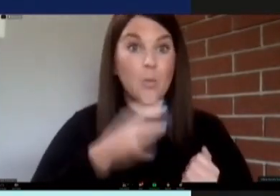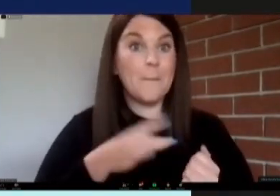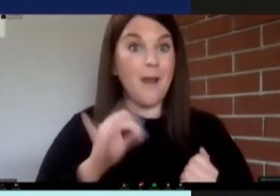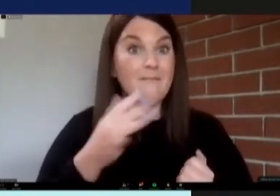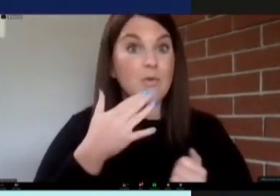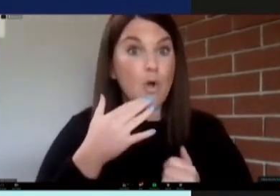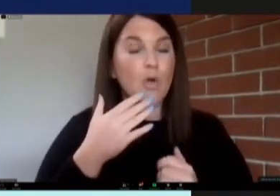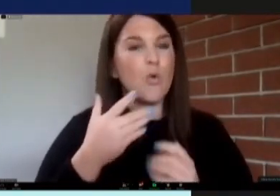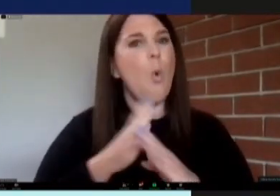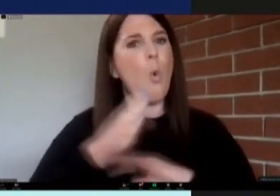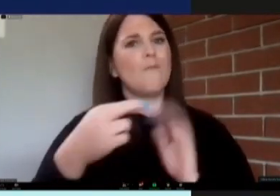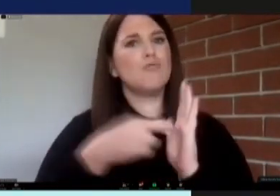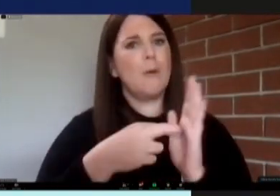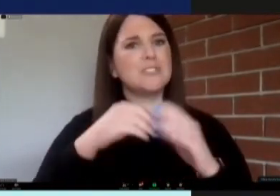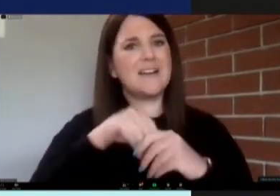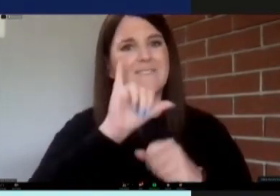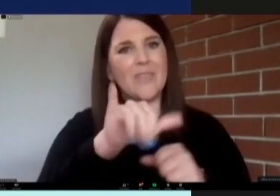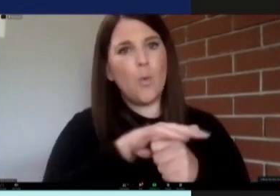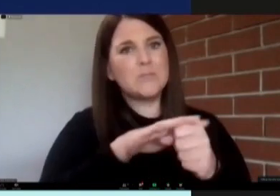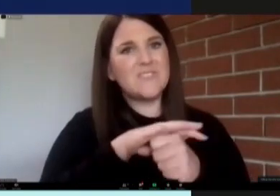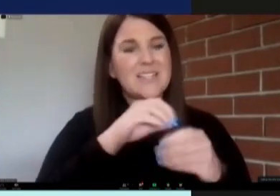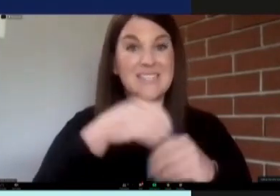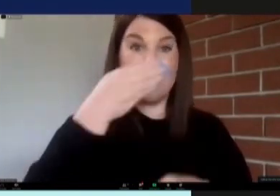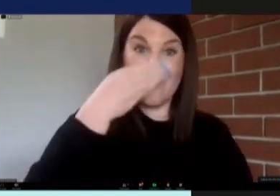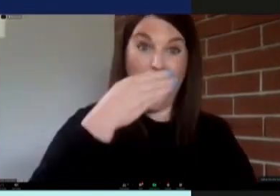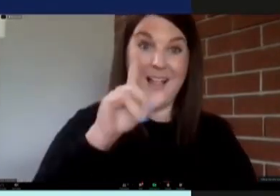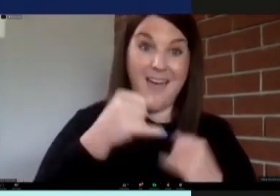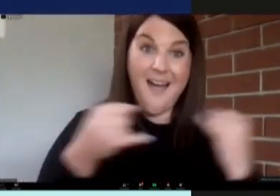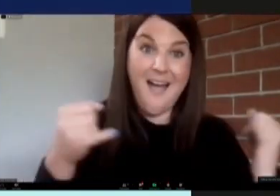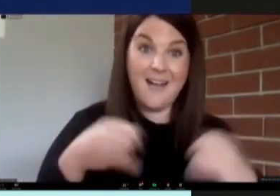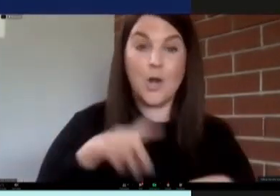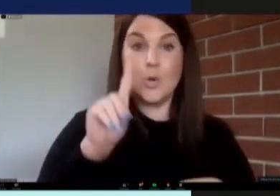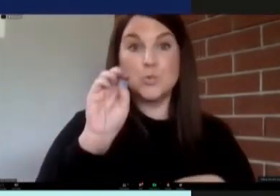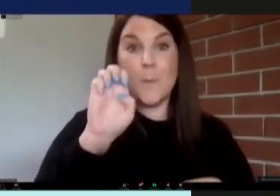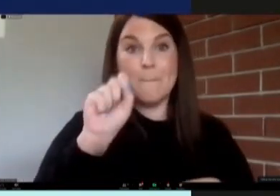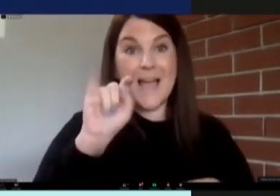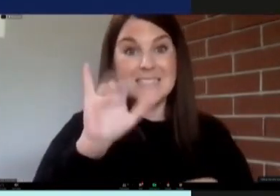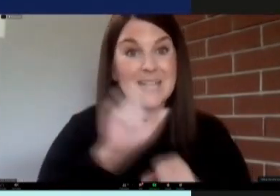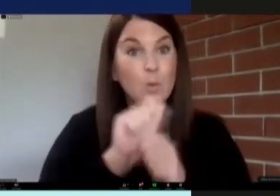in fields often on the frontline from domestic workers to teachers to healthcare workers.